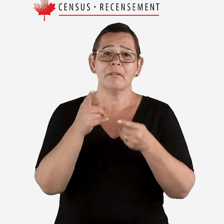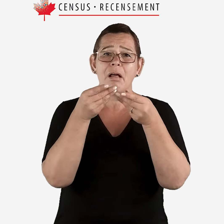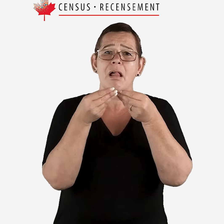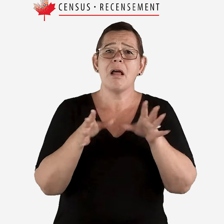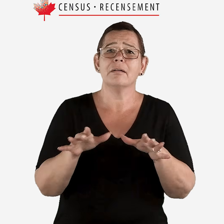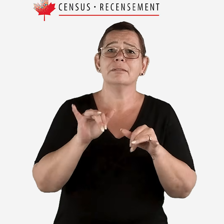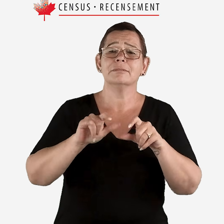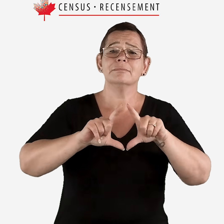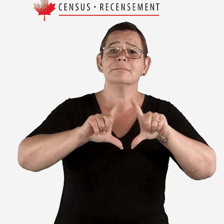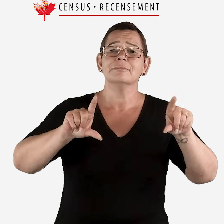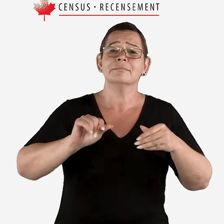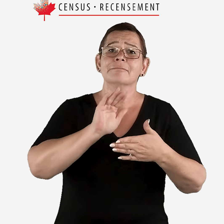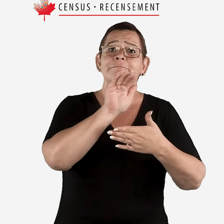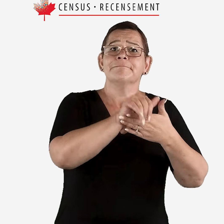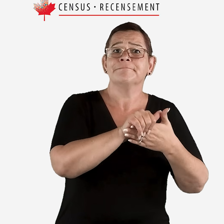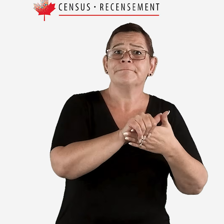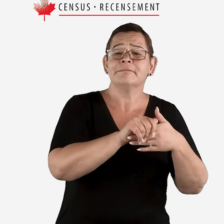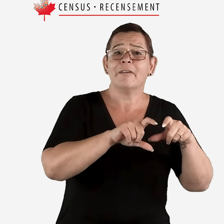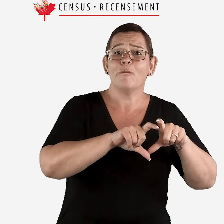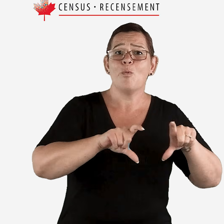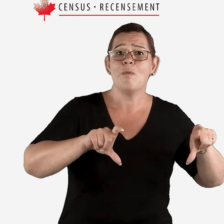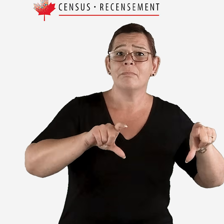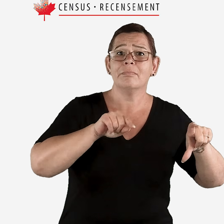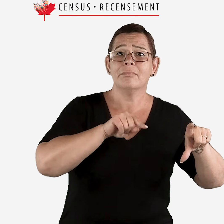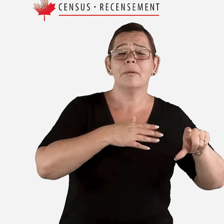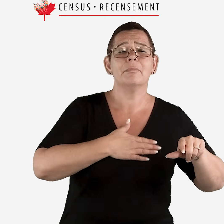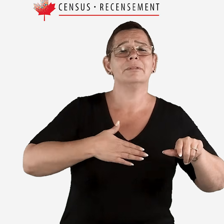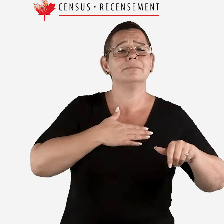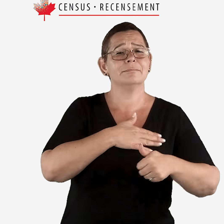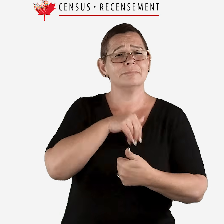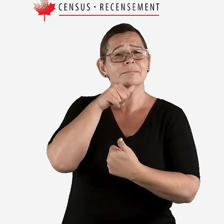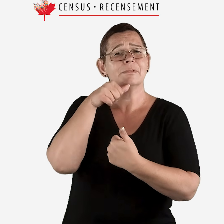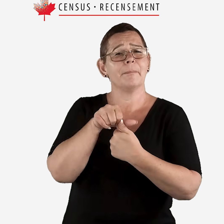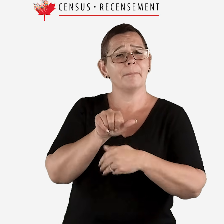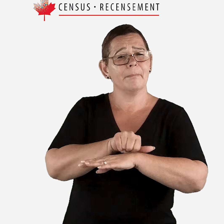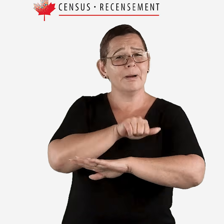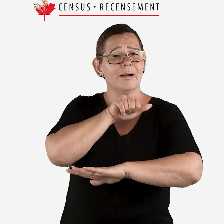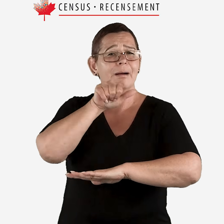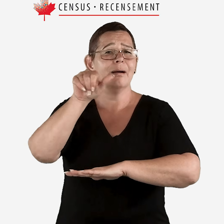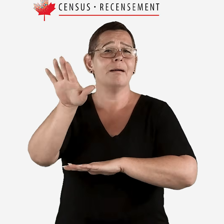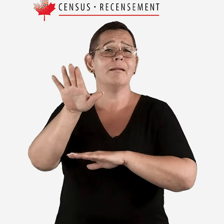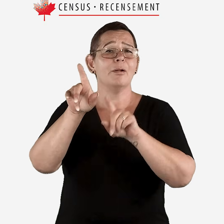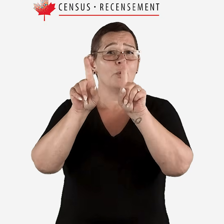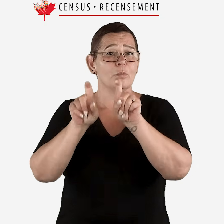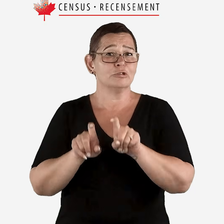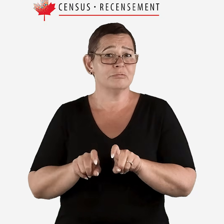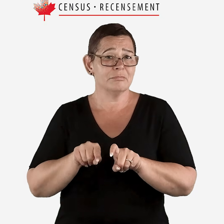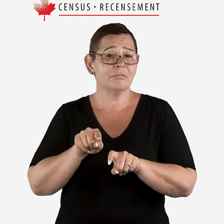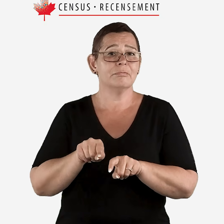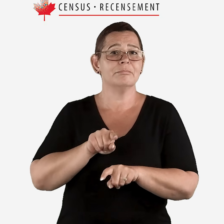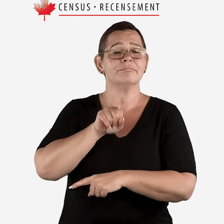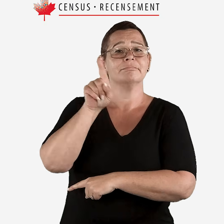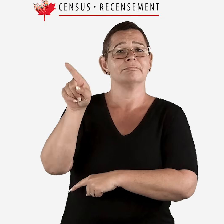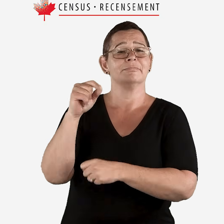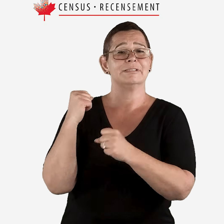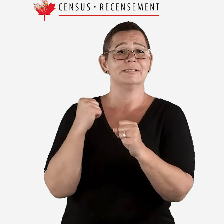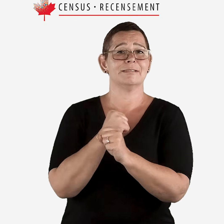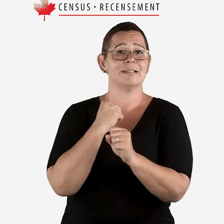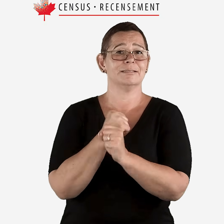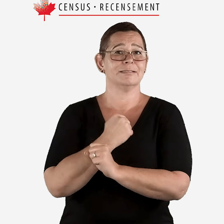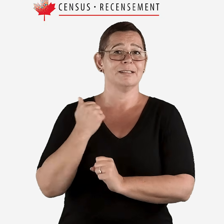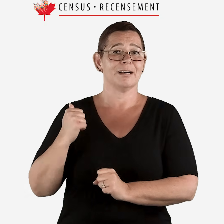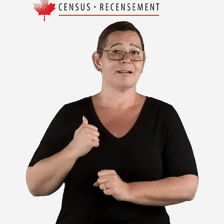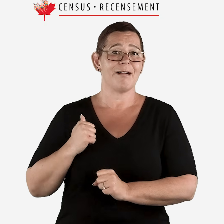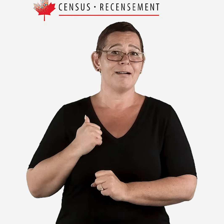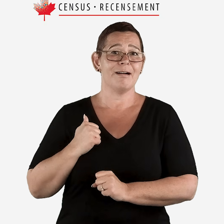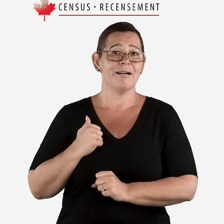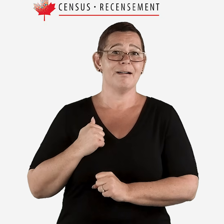If you have lost the return envelope, please mail the questionnaire to: Statistics Canada